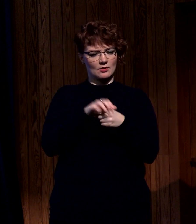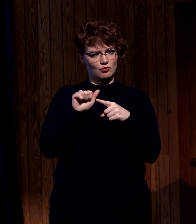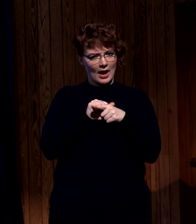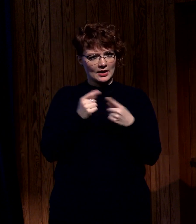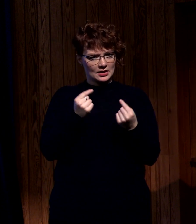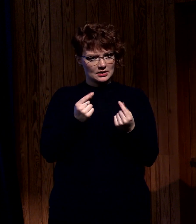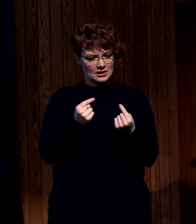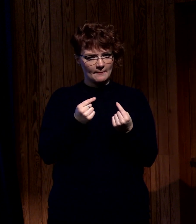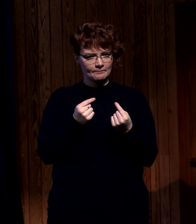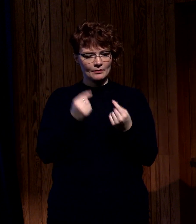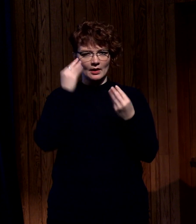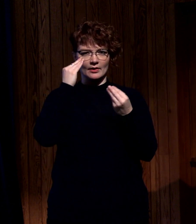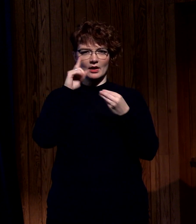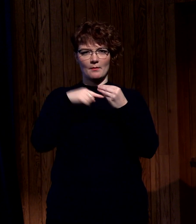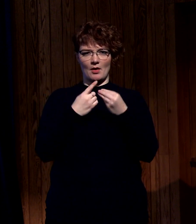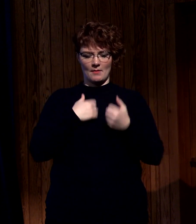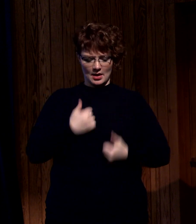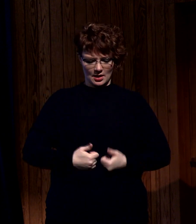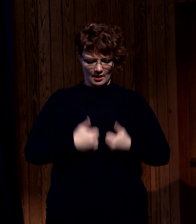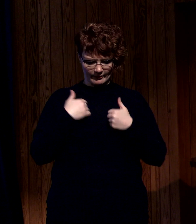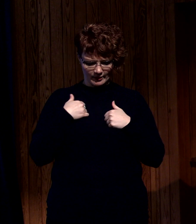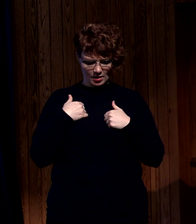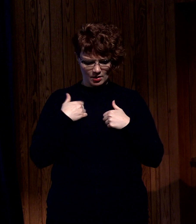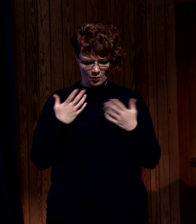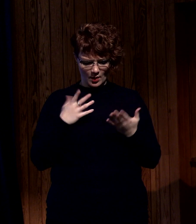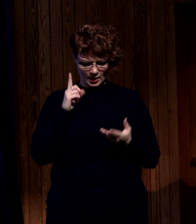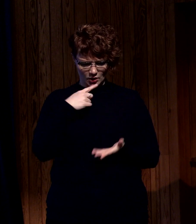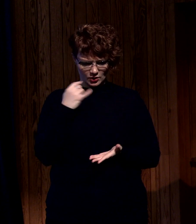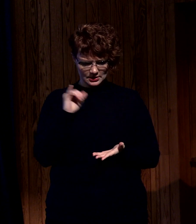consider throughout your life, what would it look like to